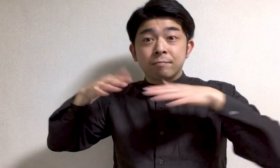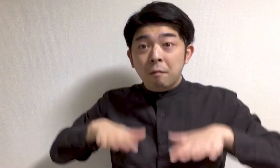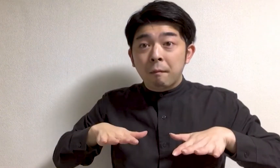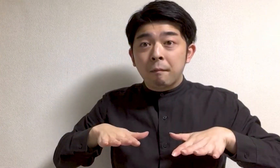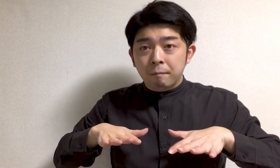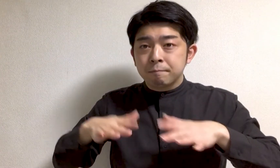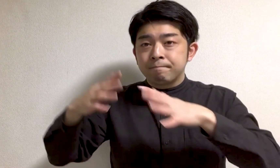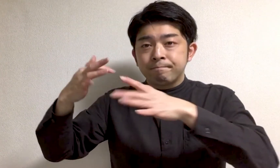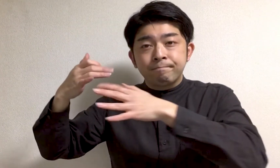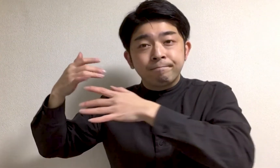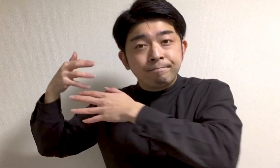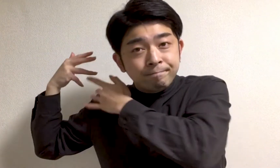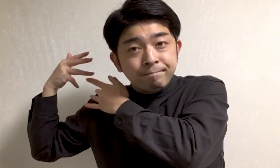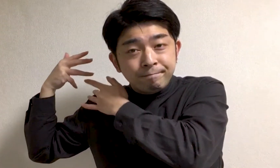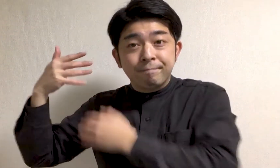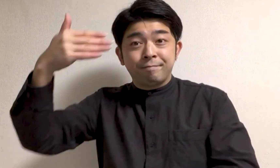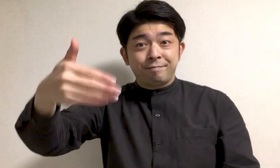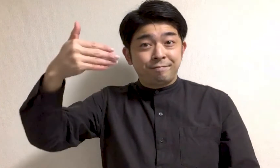and it will be in the past.”